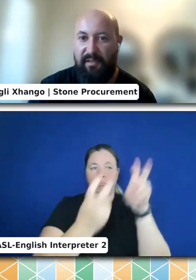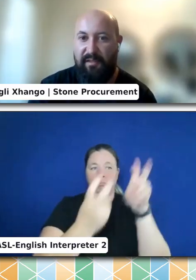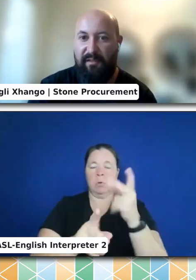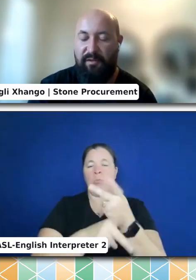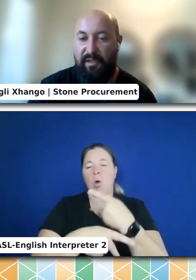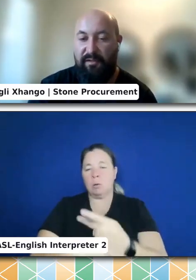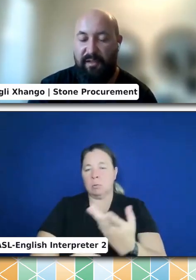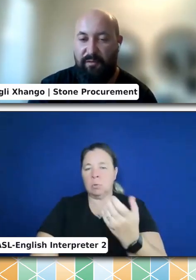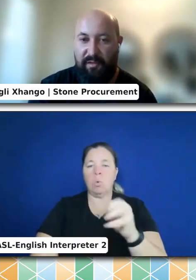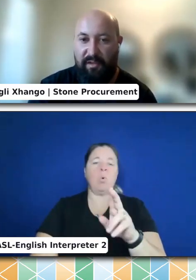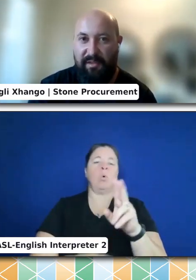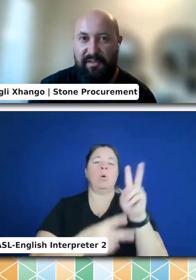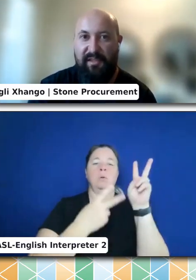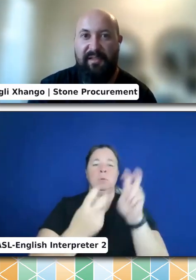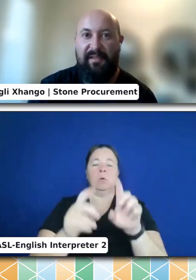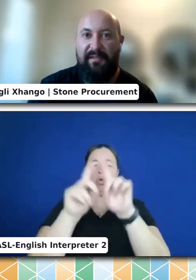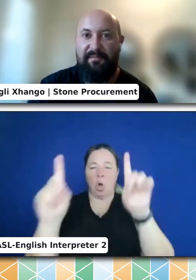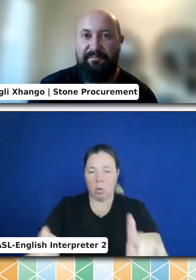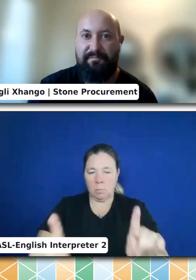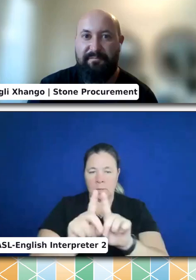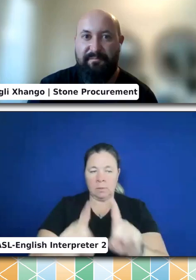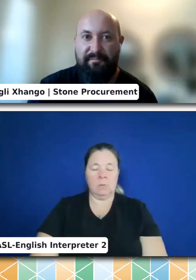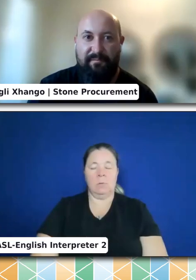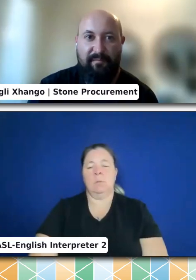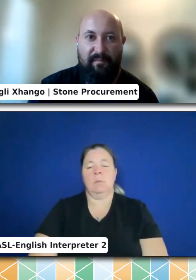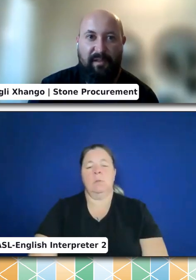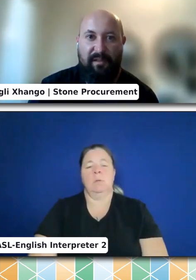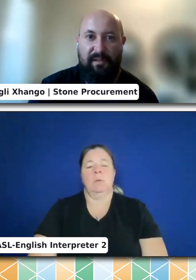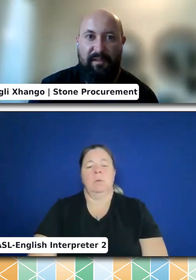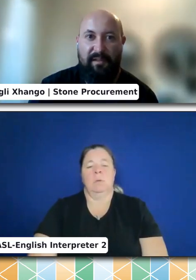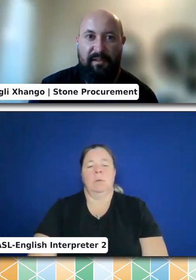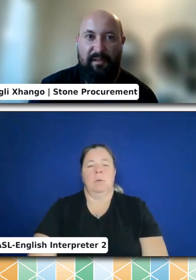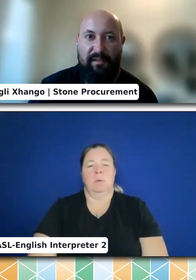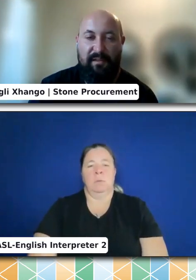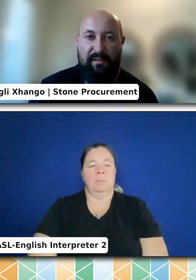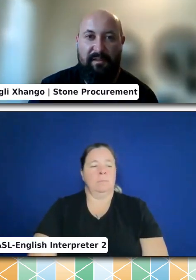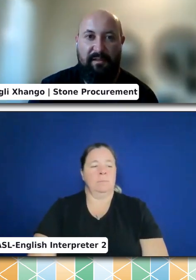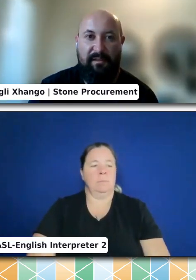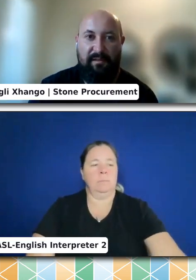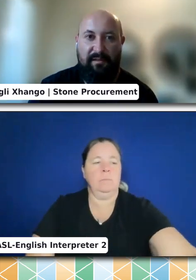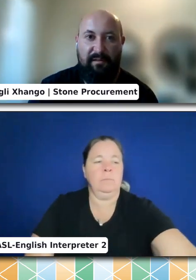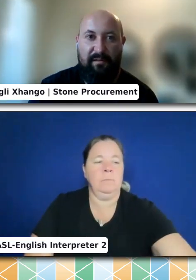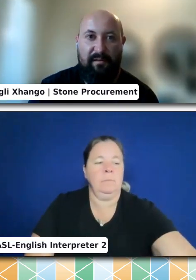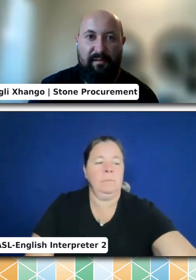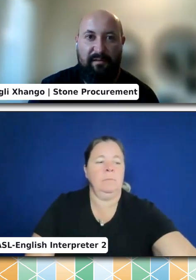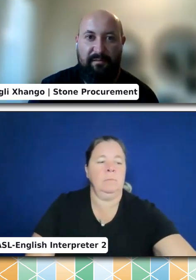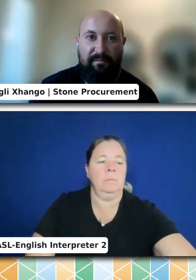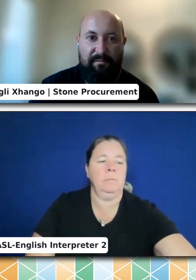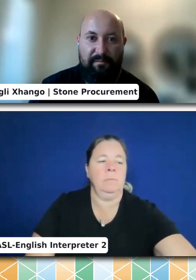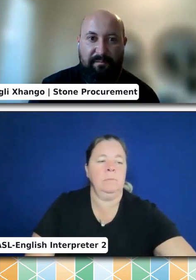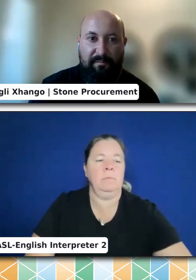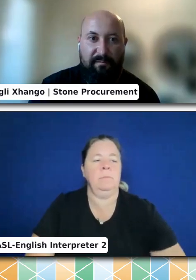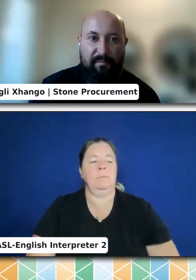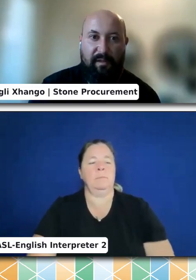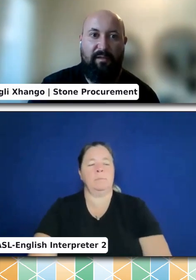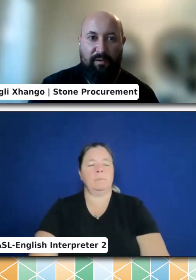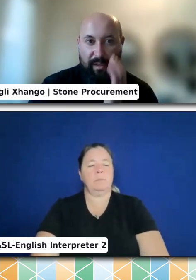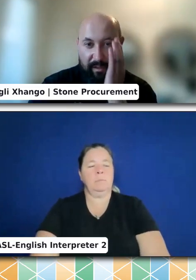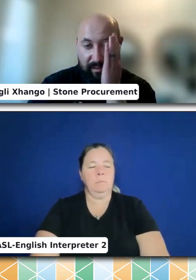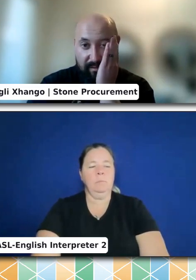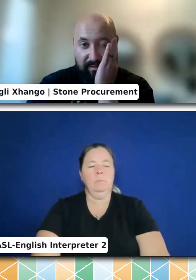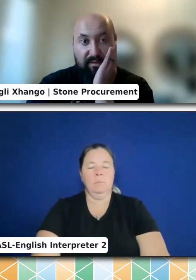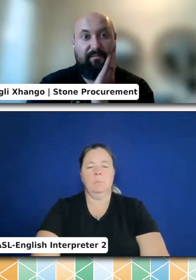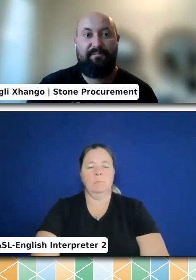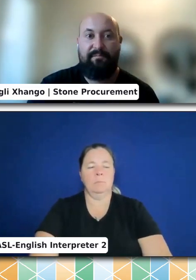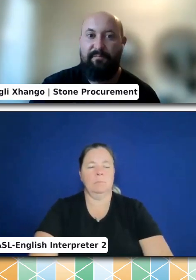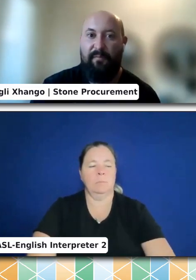Or how to download documents.